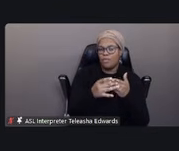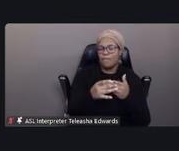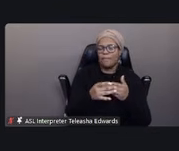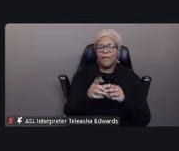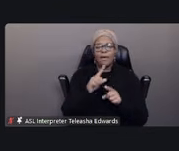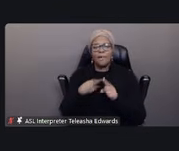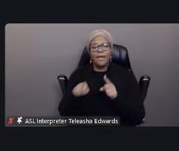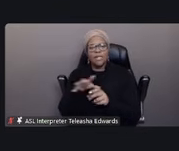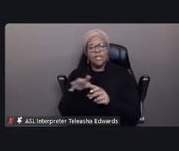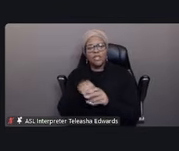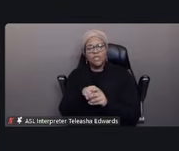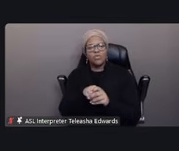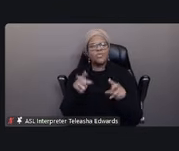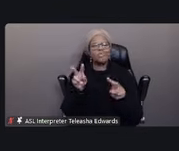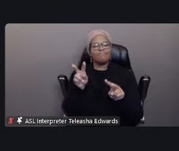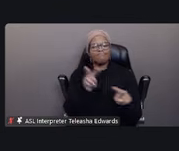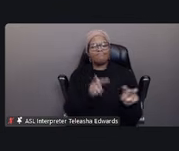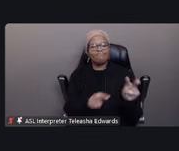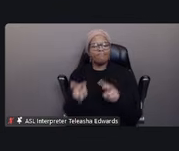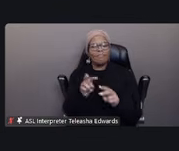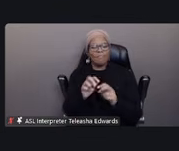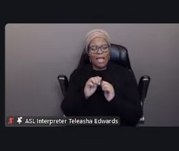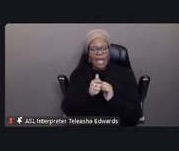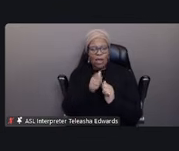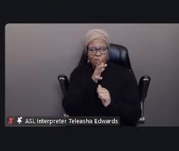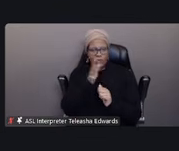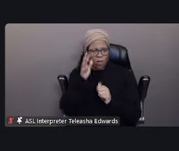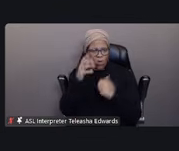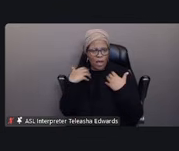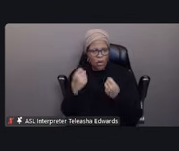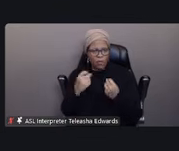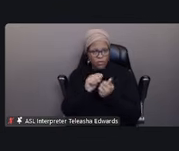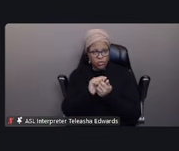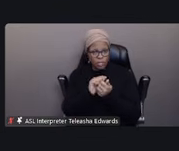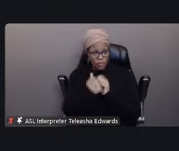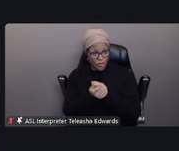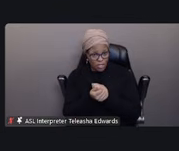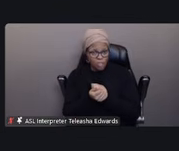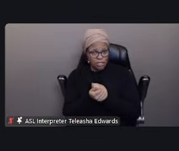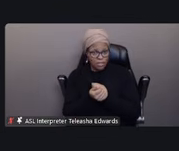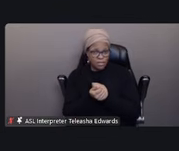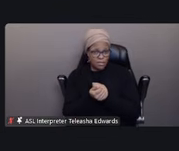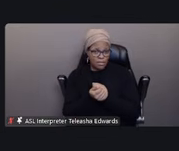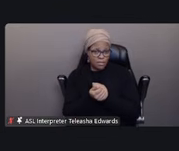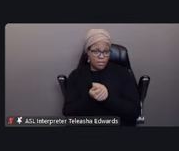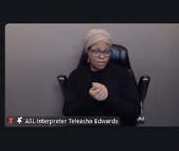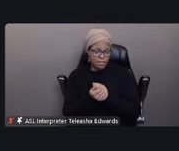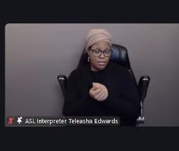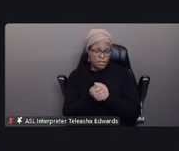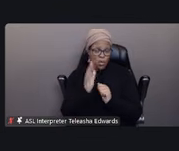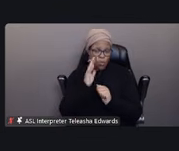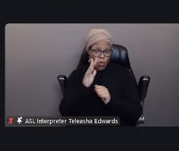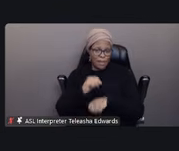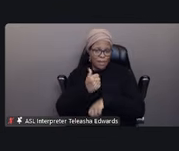oversight of how this rural health transformation is going to be um implemented in a particular